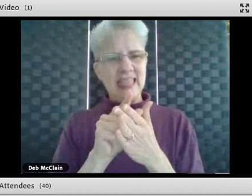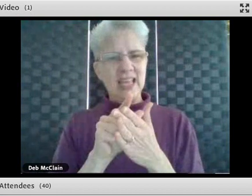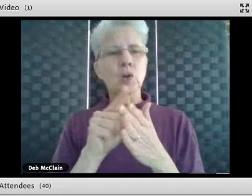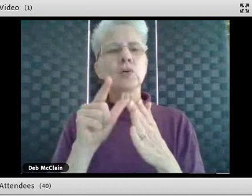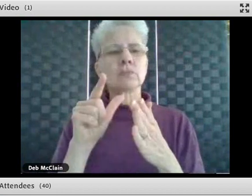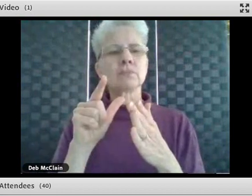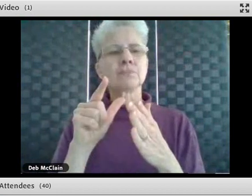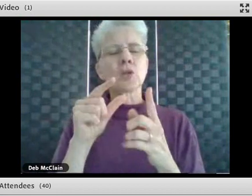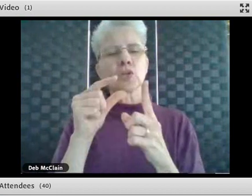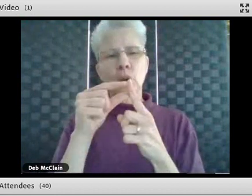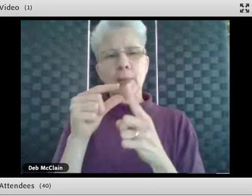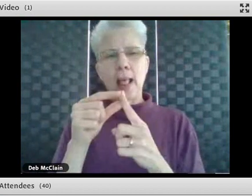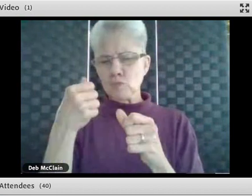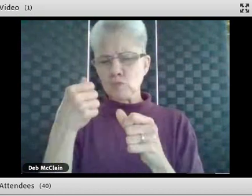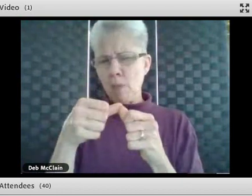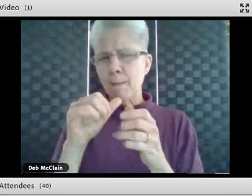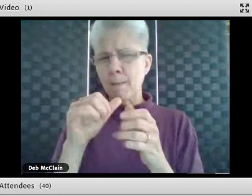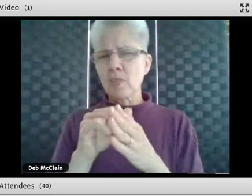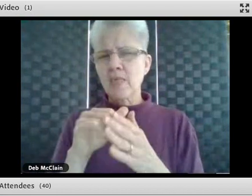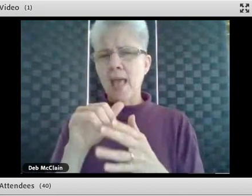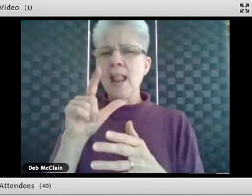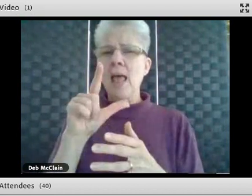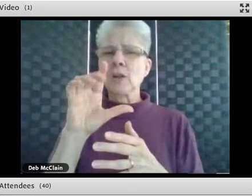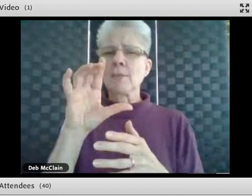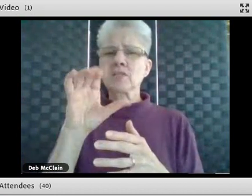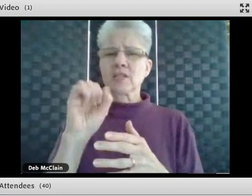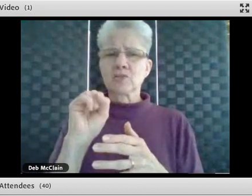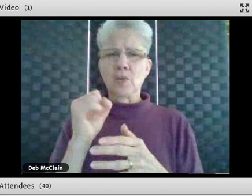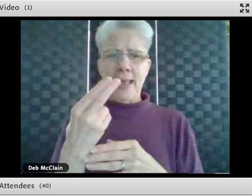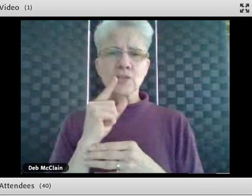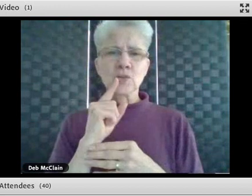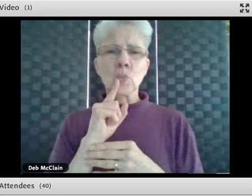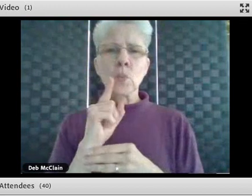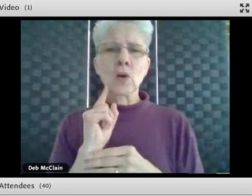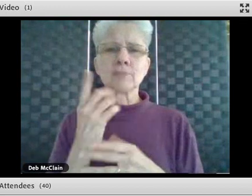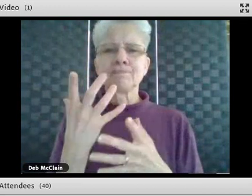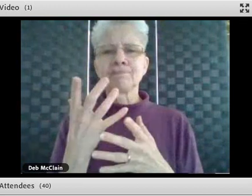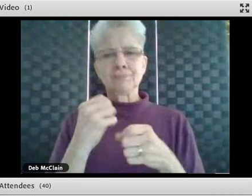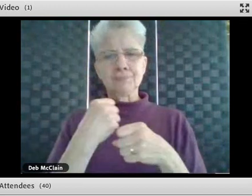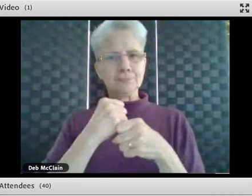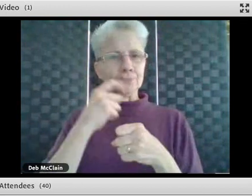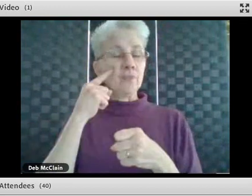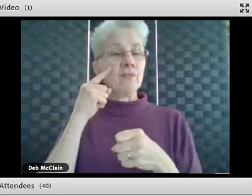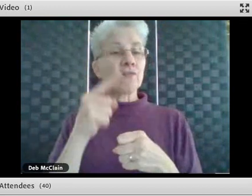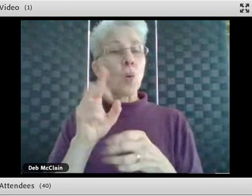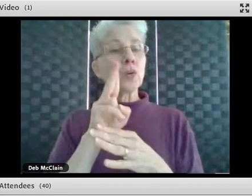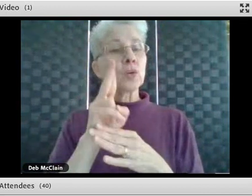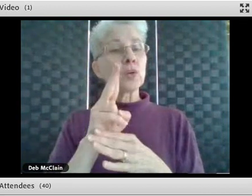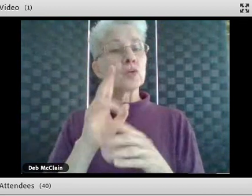because, keep in mind that Library of Congress Subject Headings were created for the user population